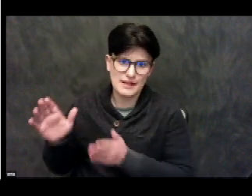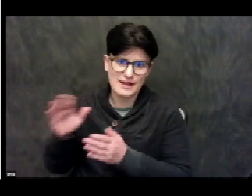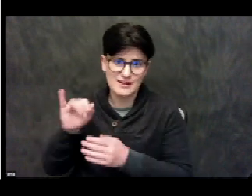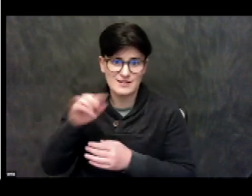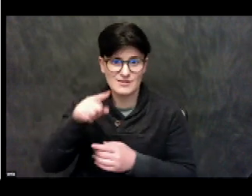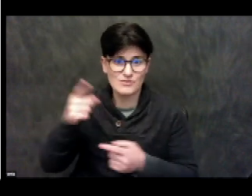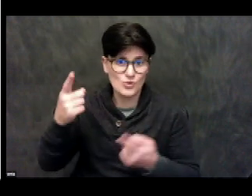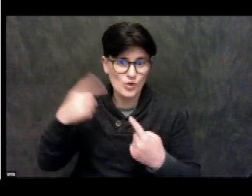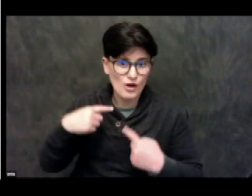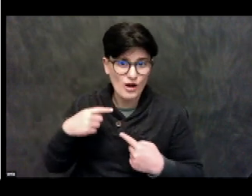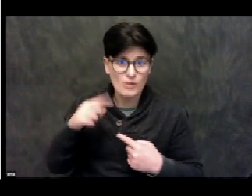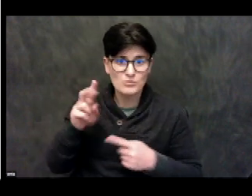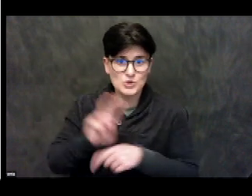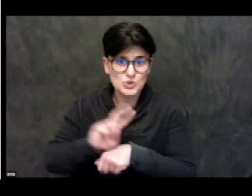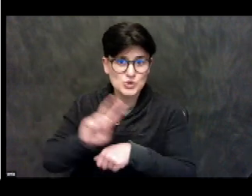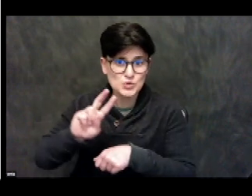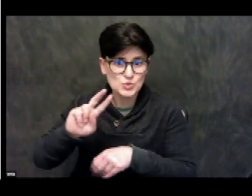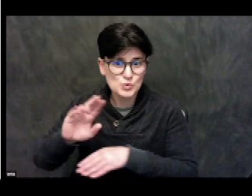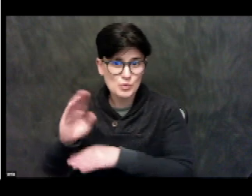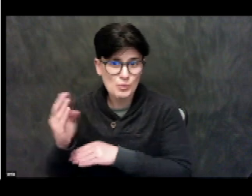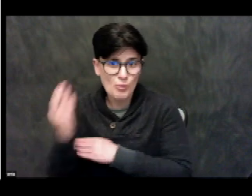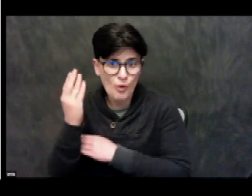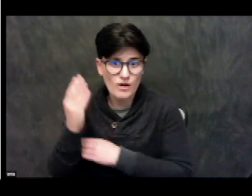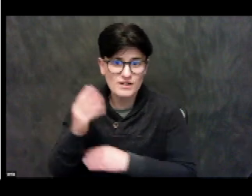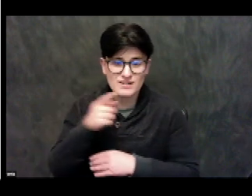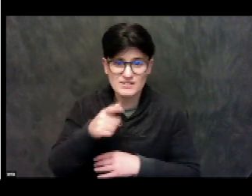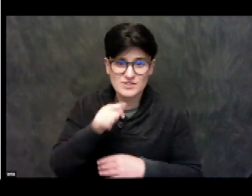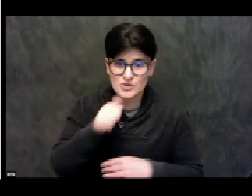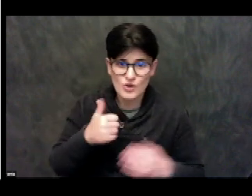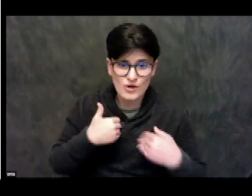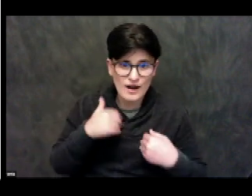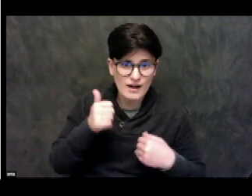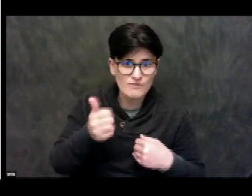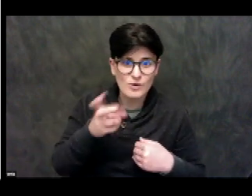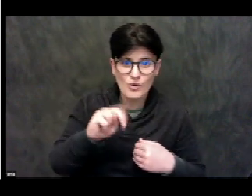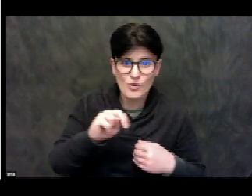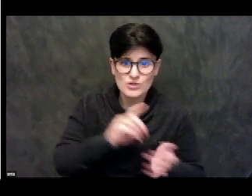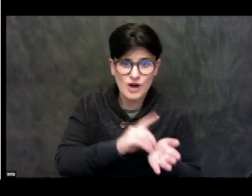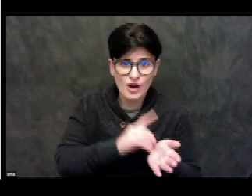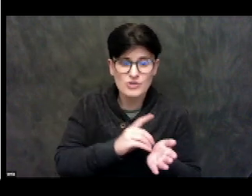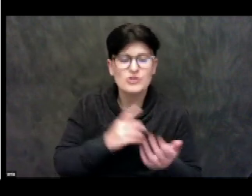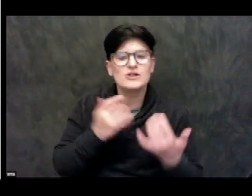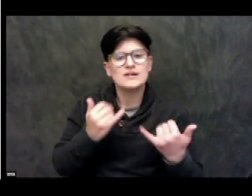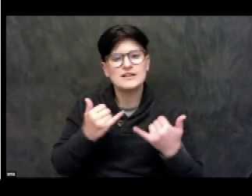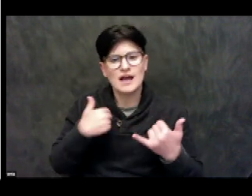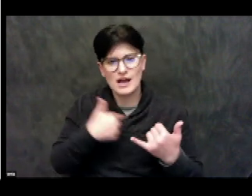not have your own Dr. we now have the ability with electronic medical records to put a care coordination note.